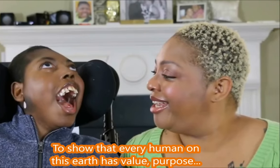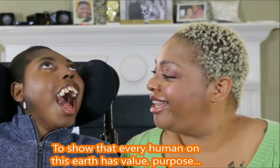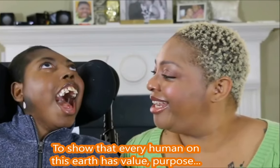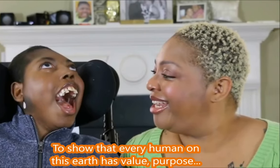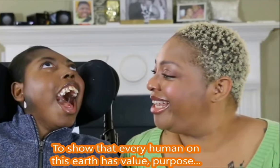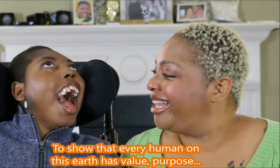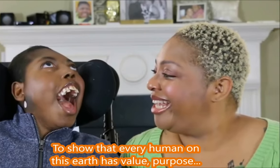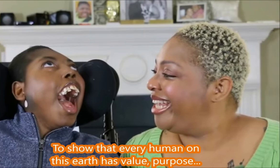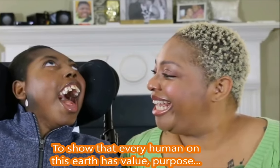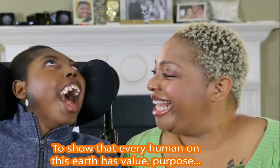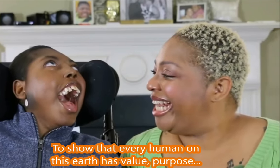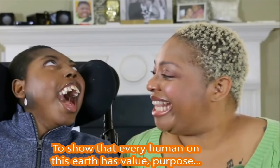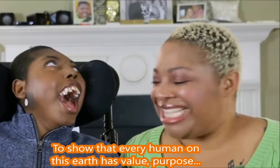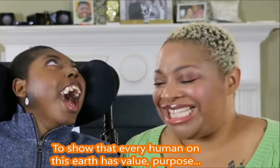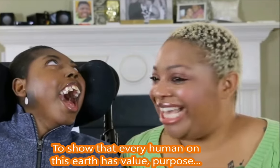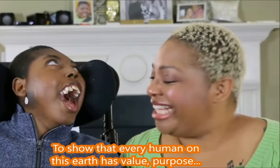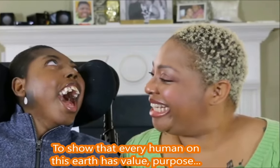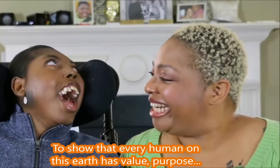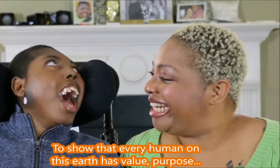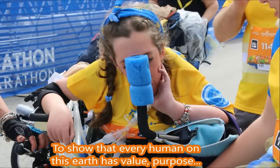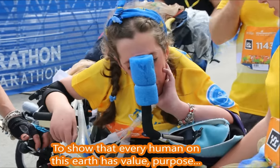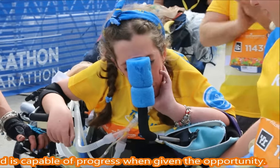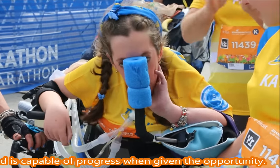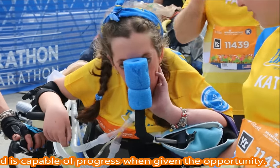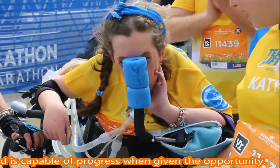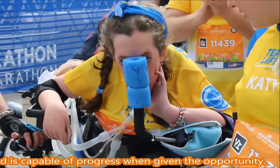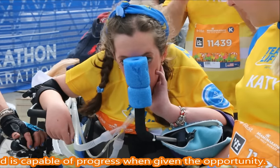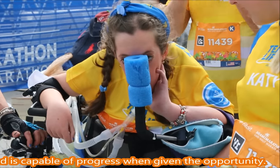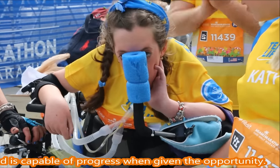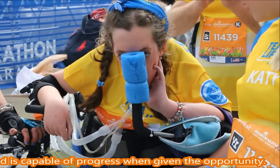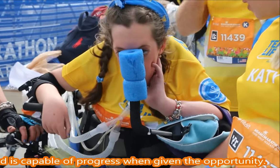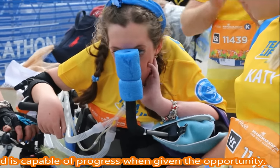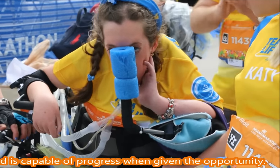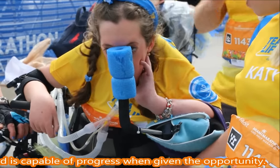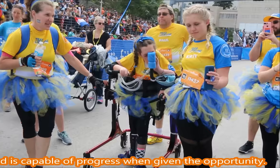every human on this earth has value purpose and is capable of progress when